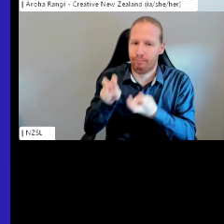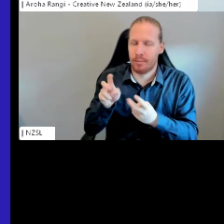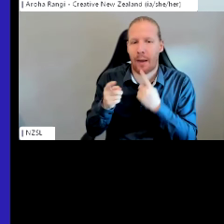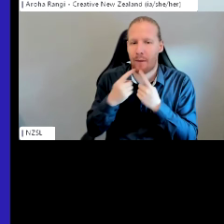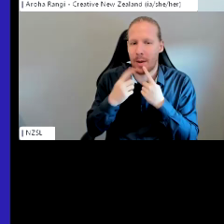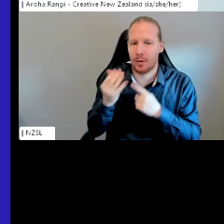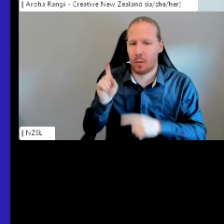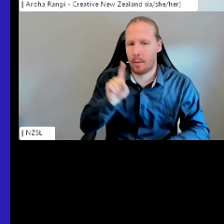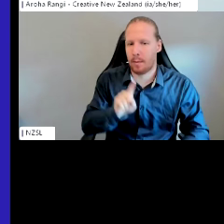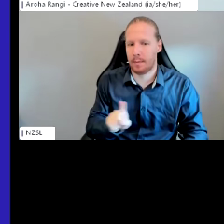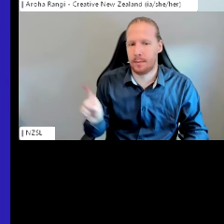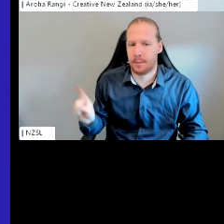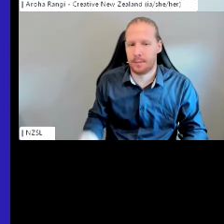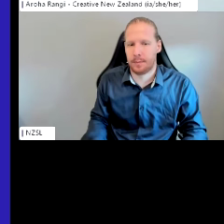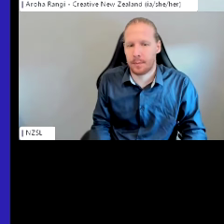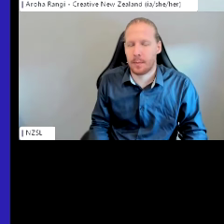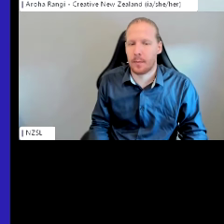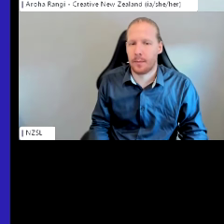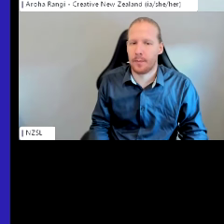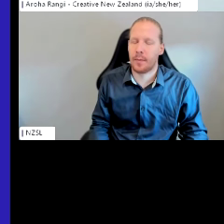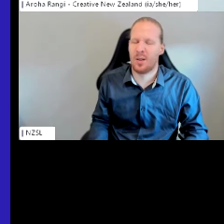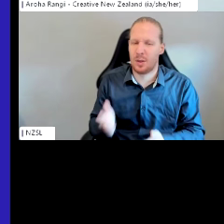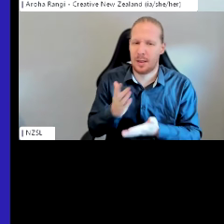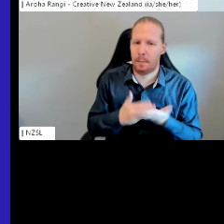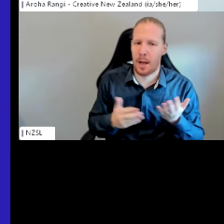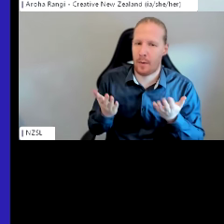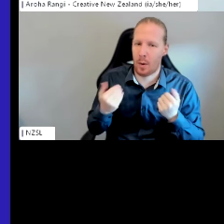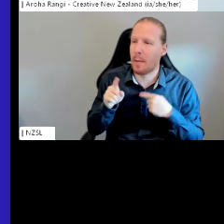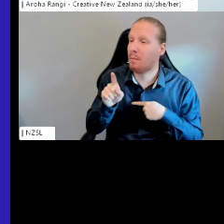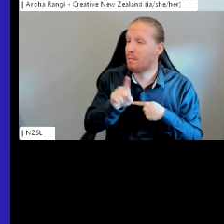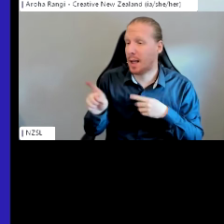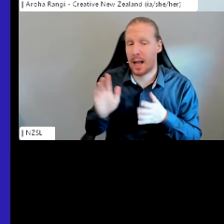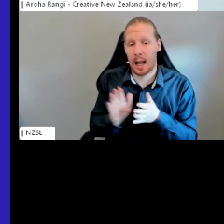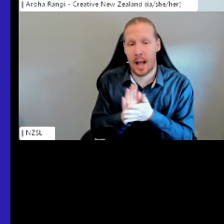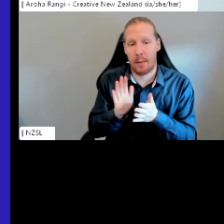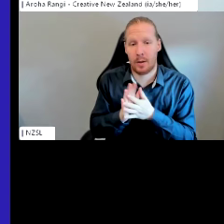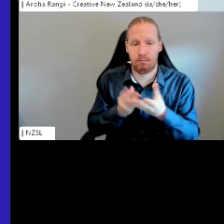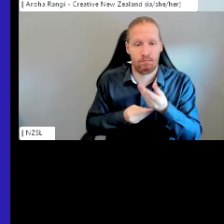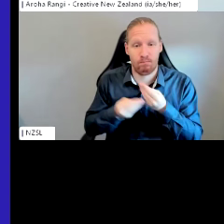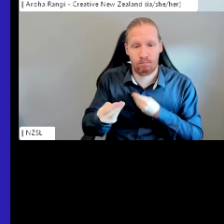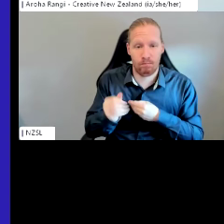part of the welcome and people are quite happy to exchange their uh contact information for a sense